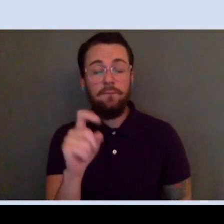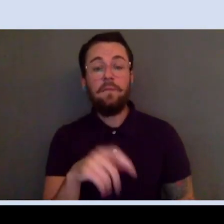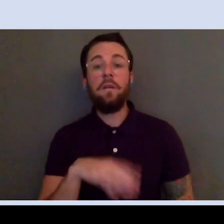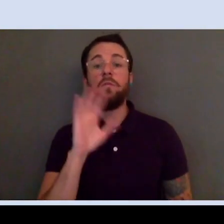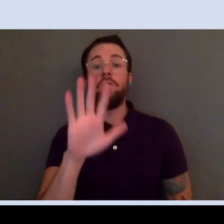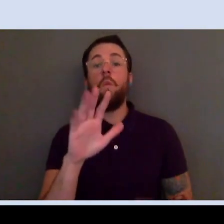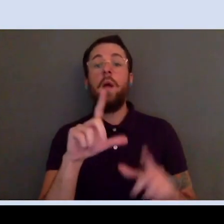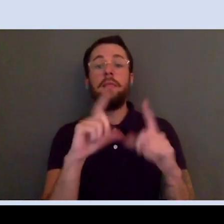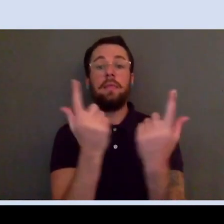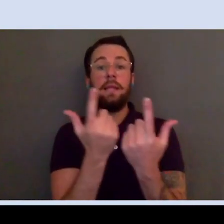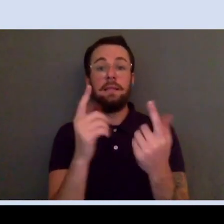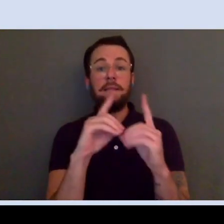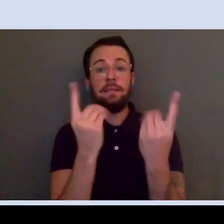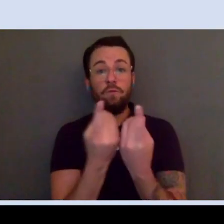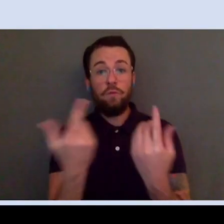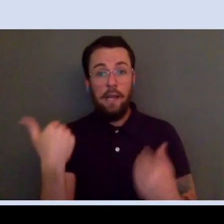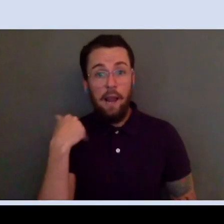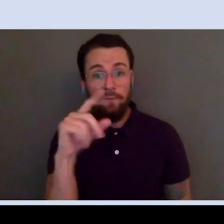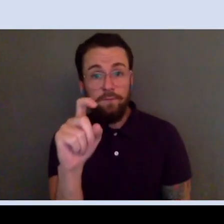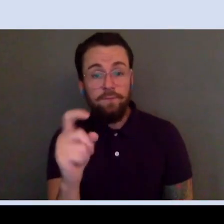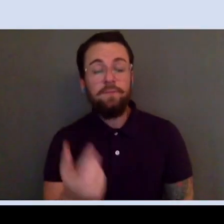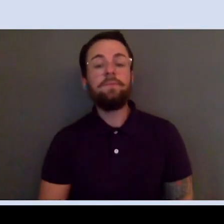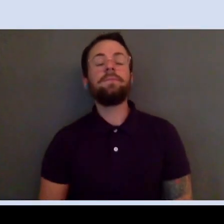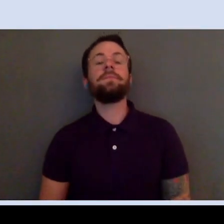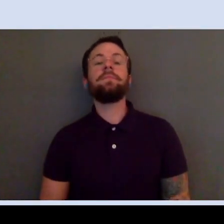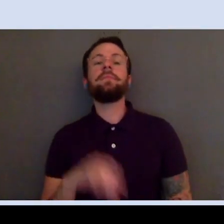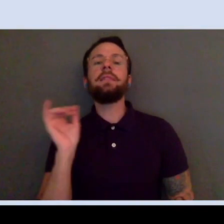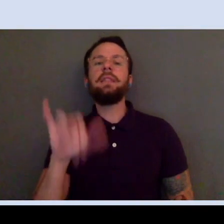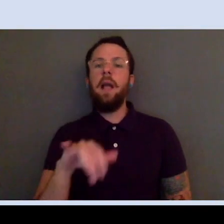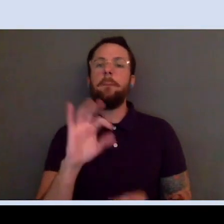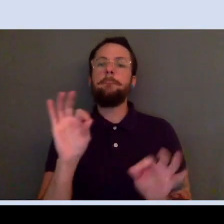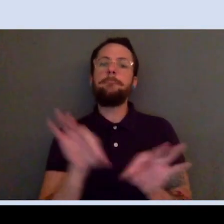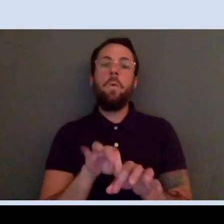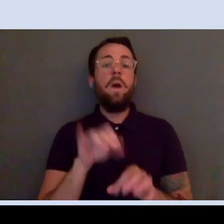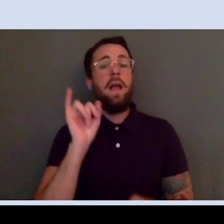So look at your policies to ensure you protect that right.